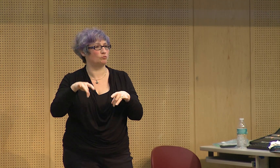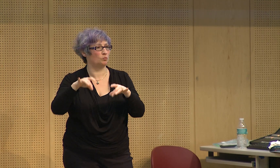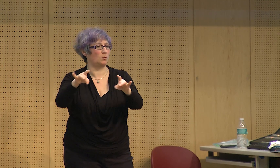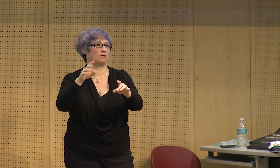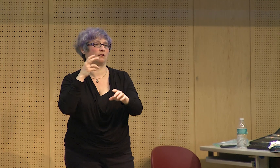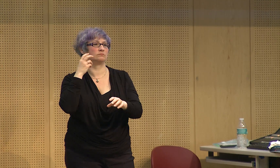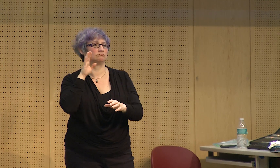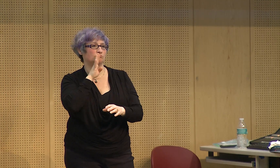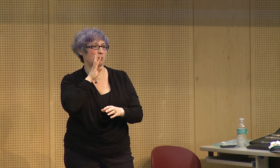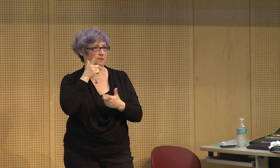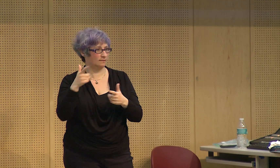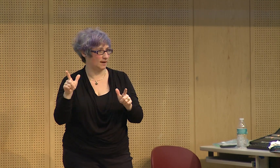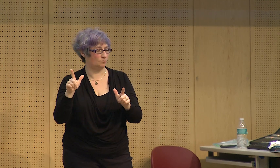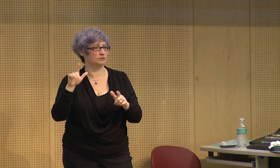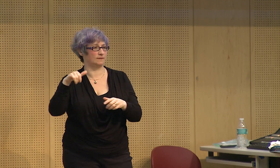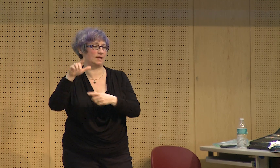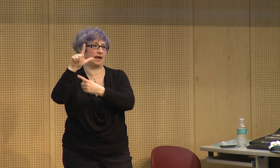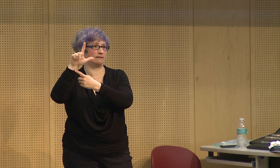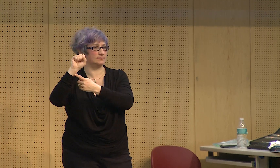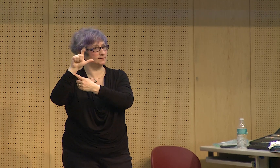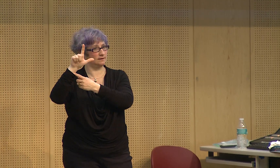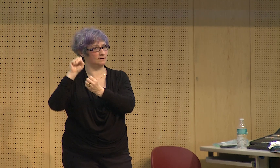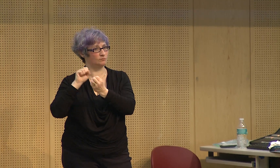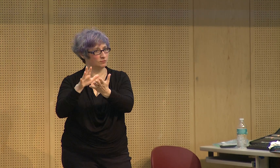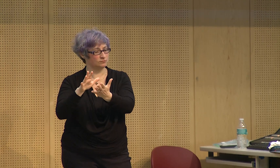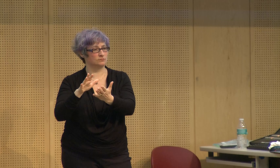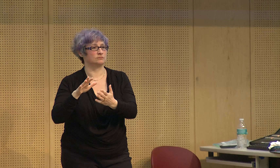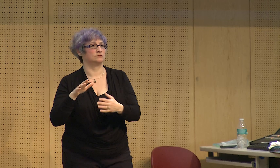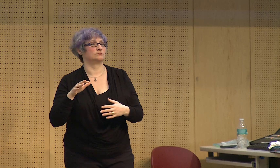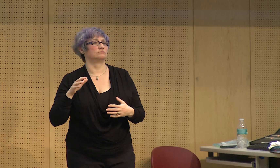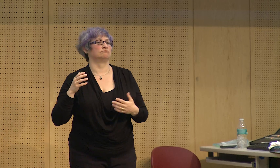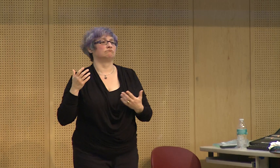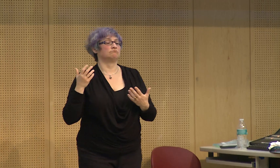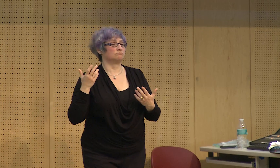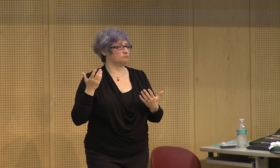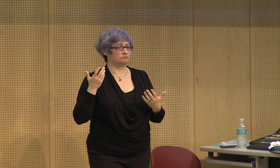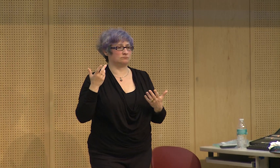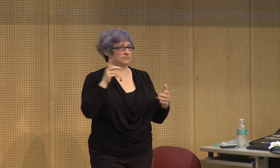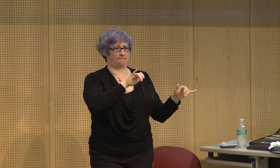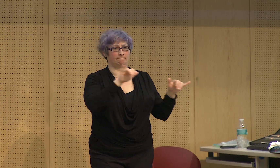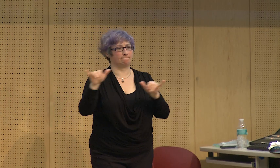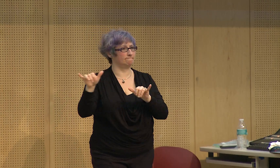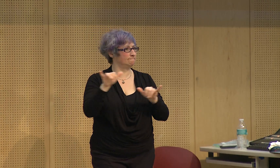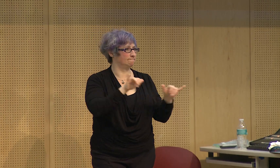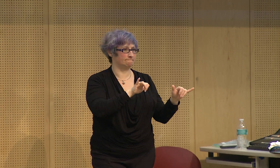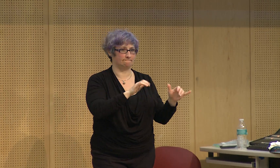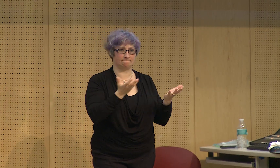who use mechanical aides to help their hearing and spoken language.